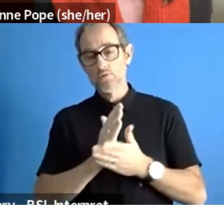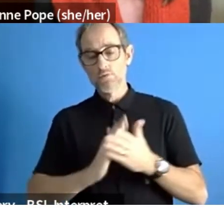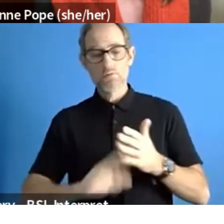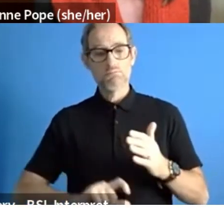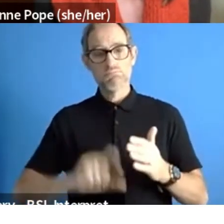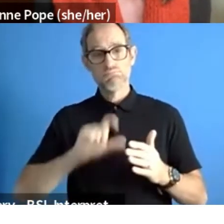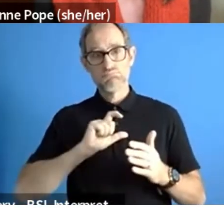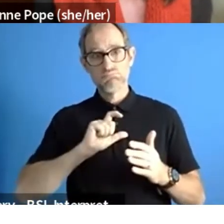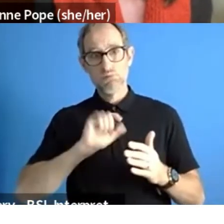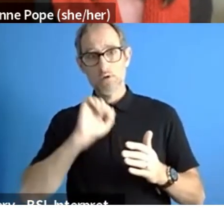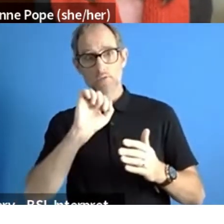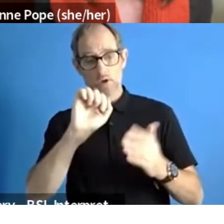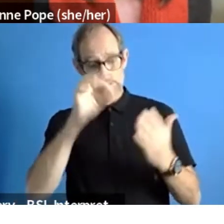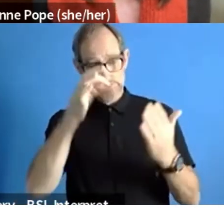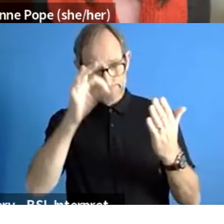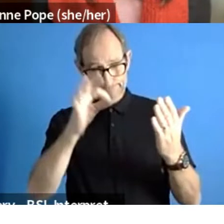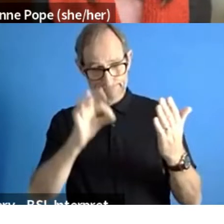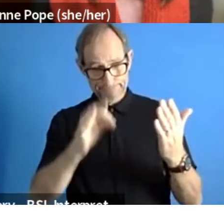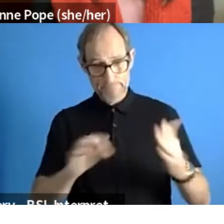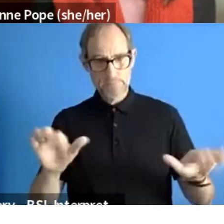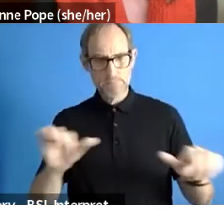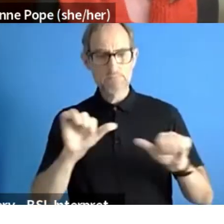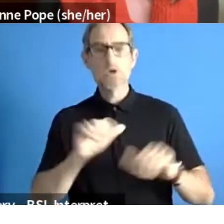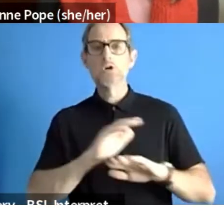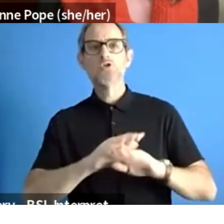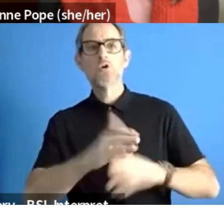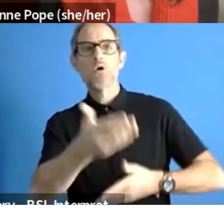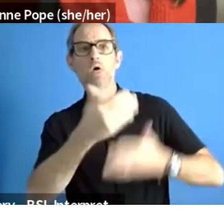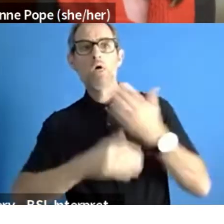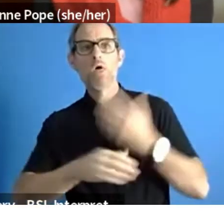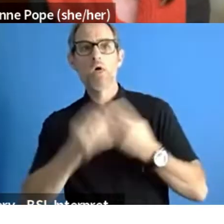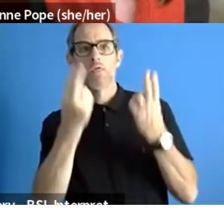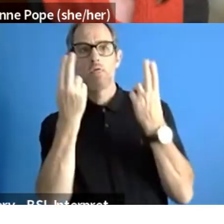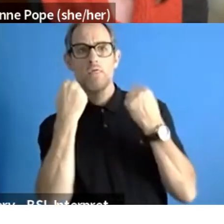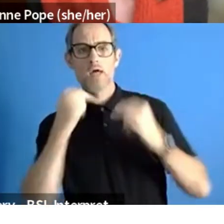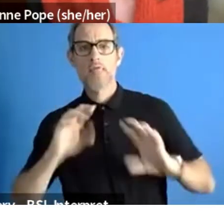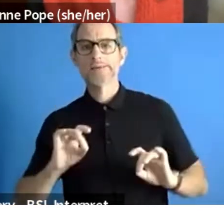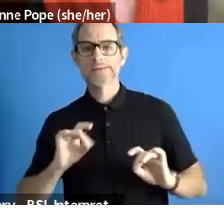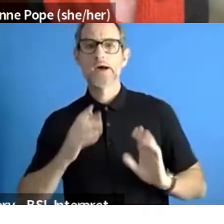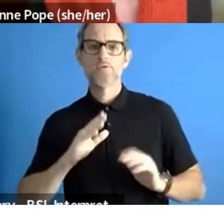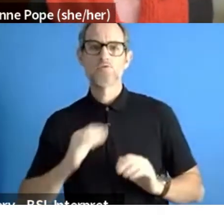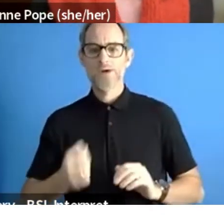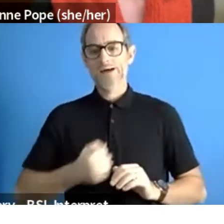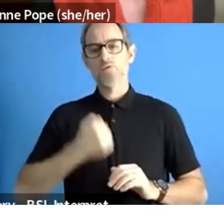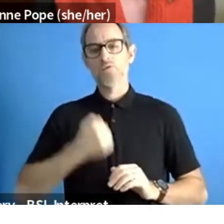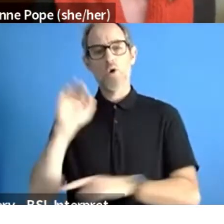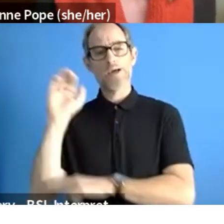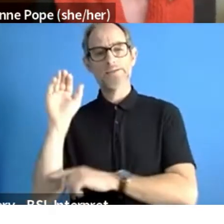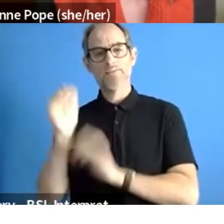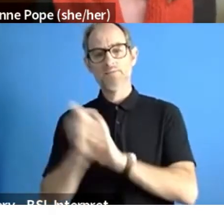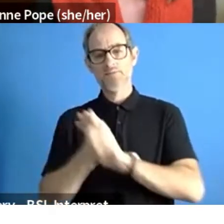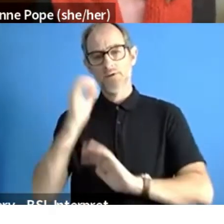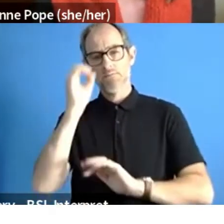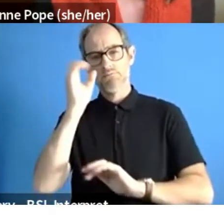so rather than just taking their word for it, we brought in our exTERNLT